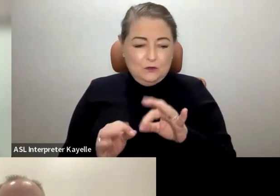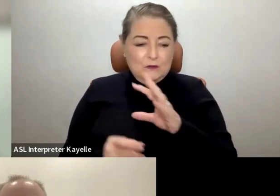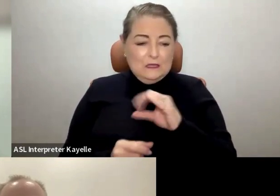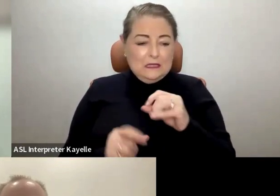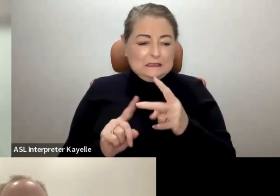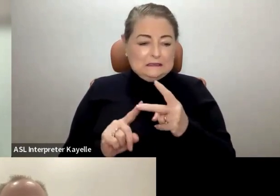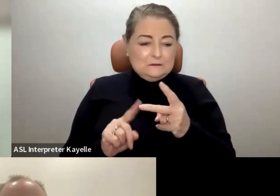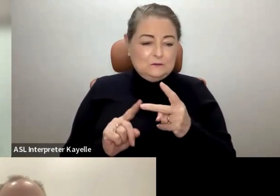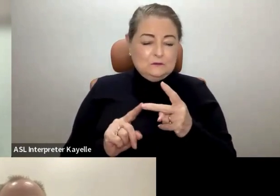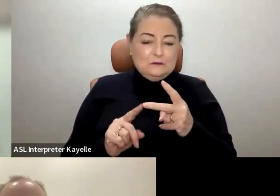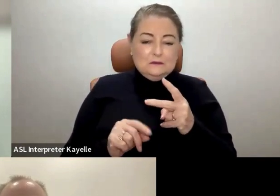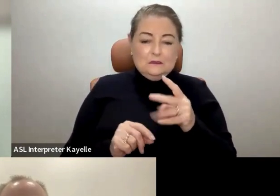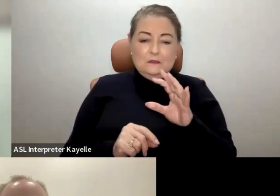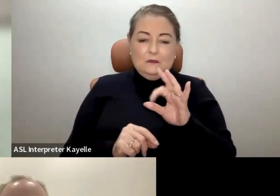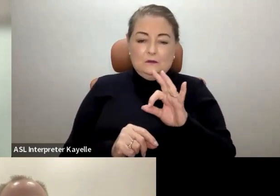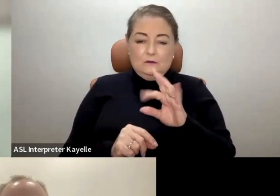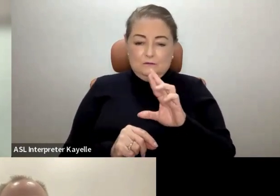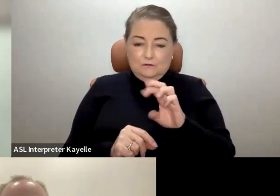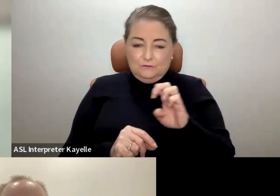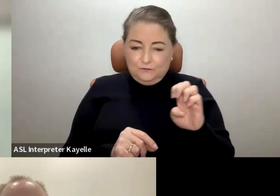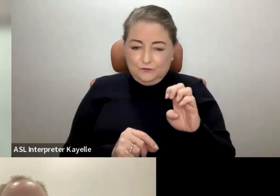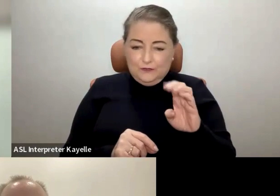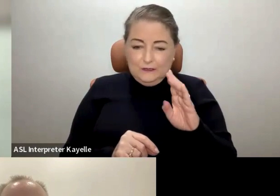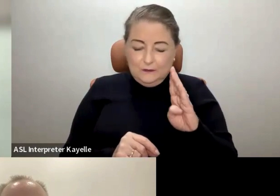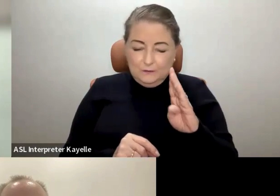one is called "Freebird". And the third one is called